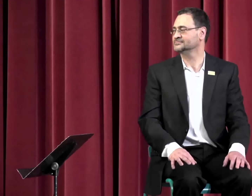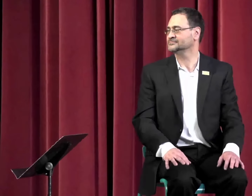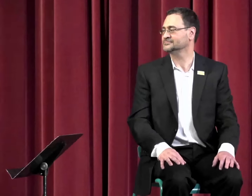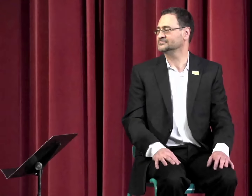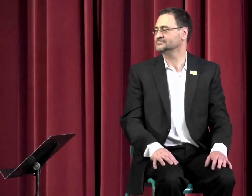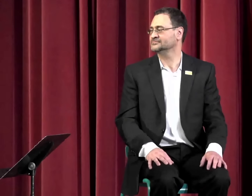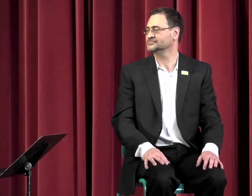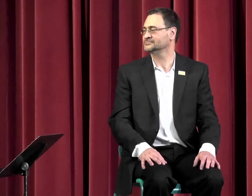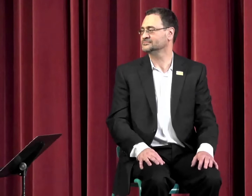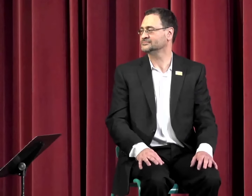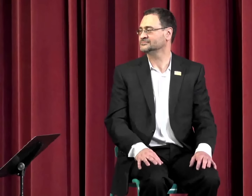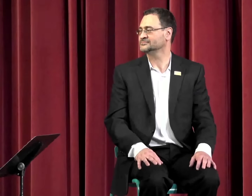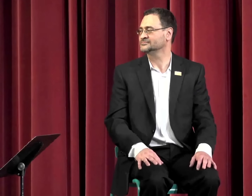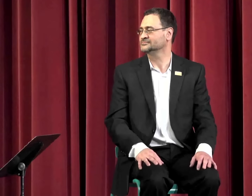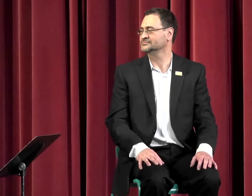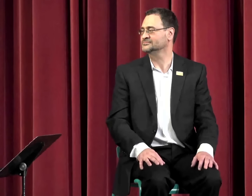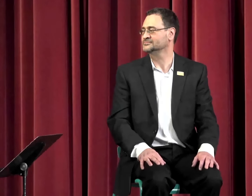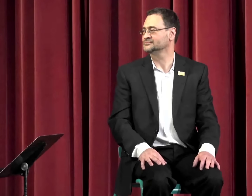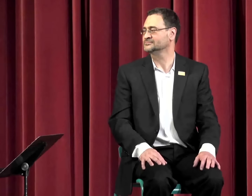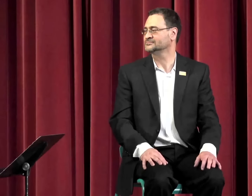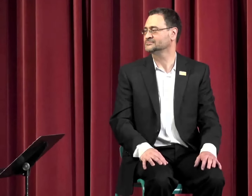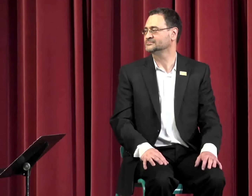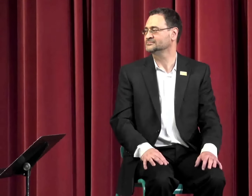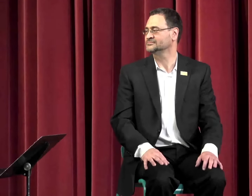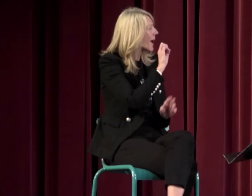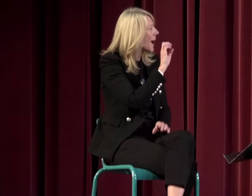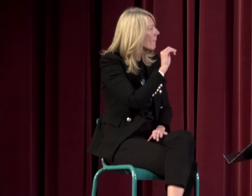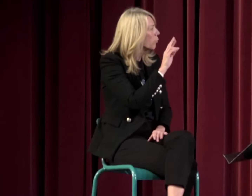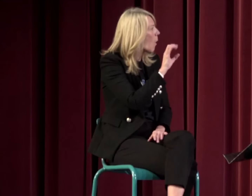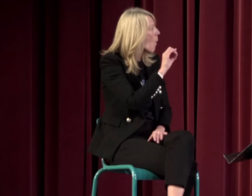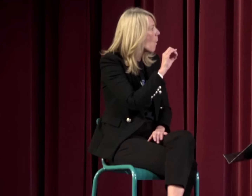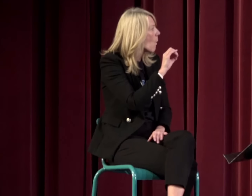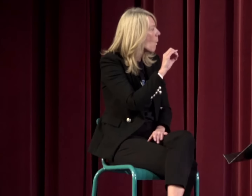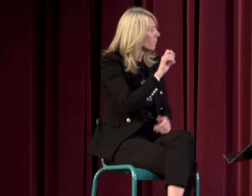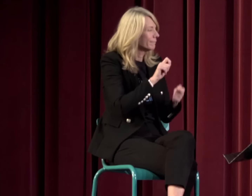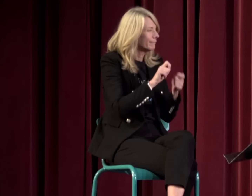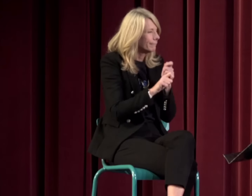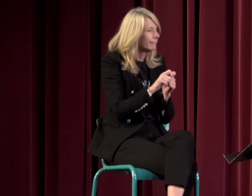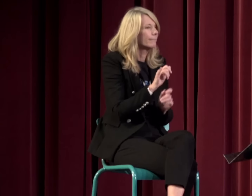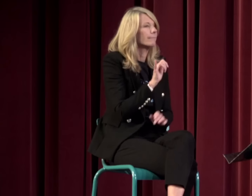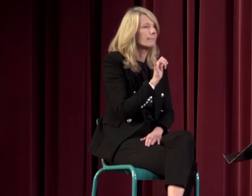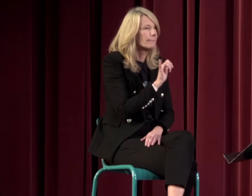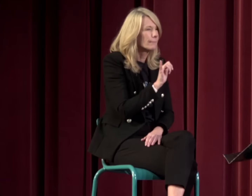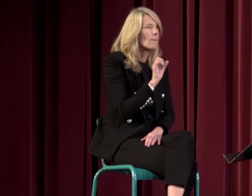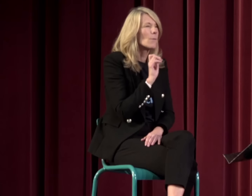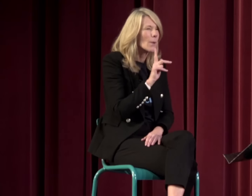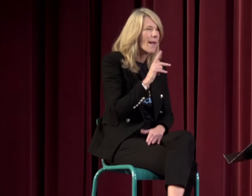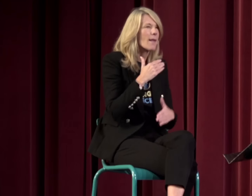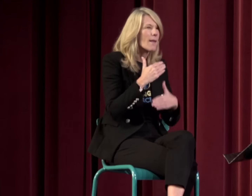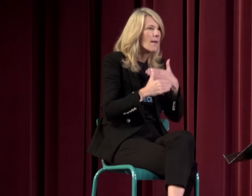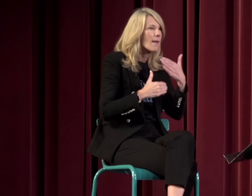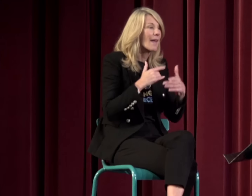about the fact that there was embryo that a couple was looking to be able to have gene editing done to.